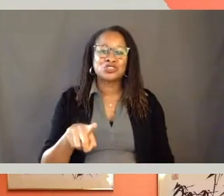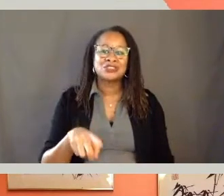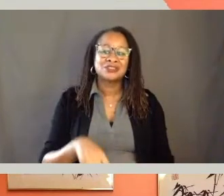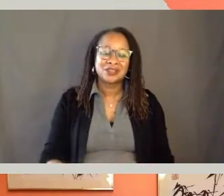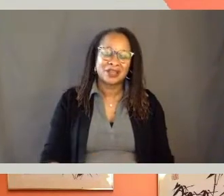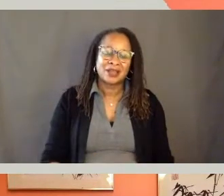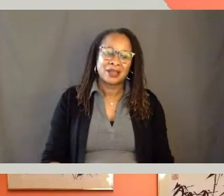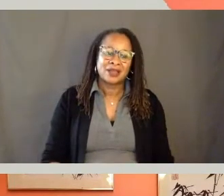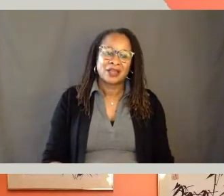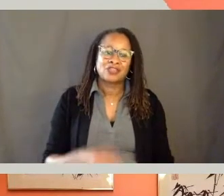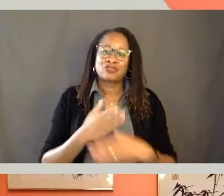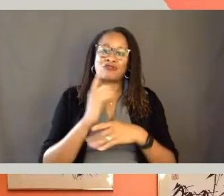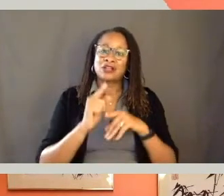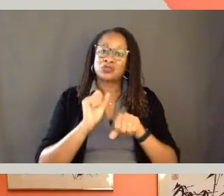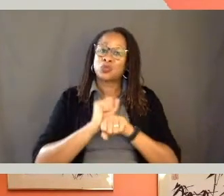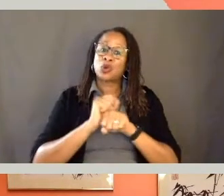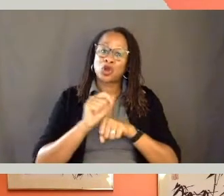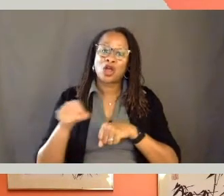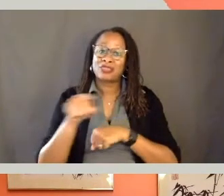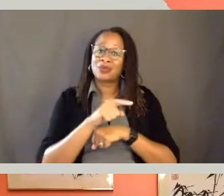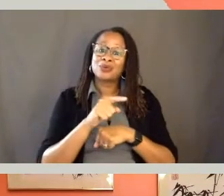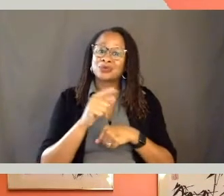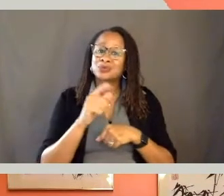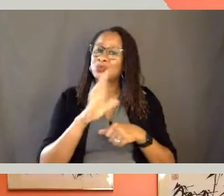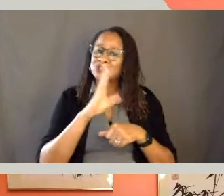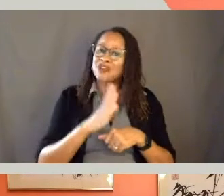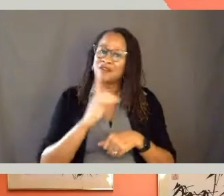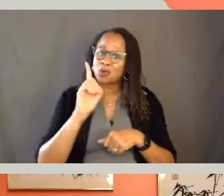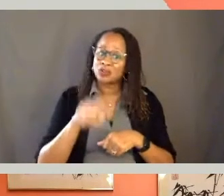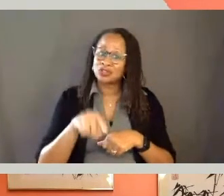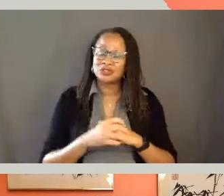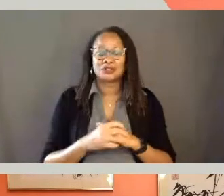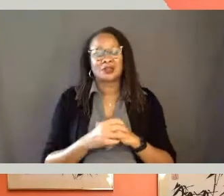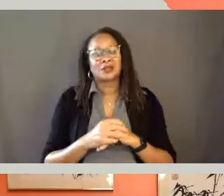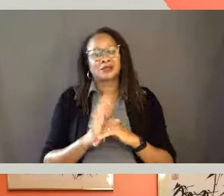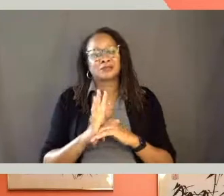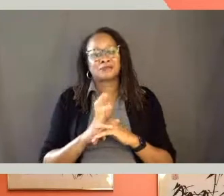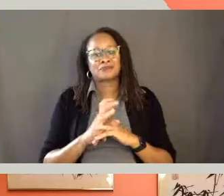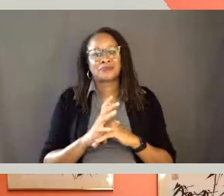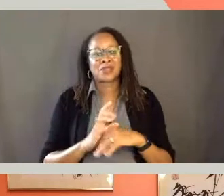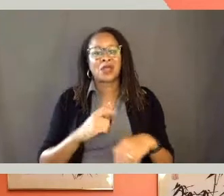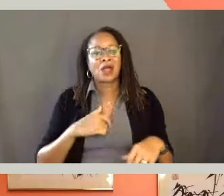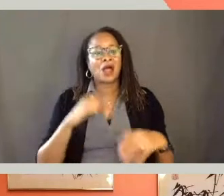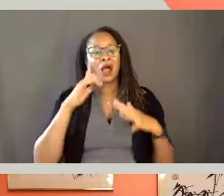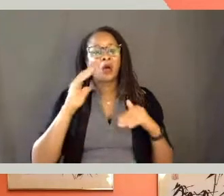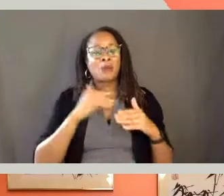you know, the right to work on it was never a question, but I hope in my career I'm not always